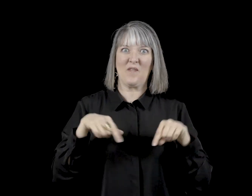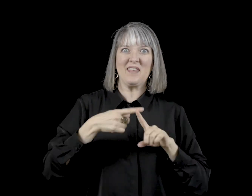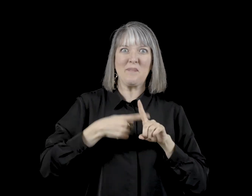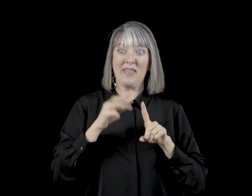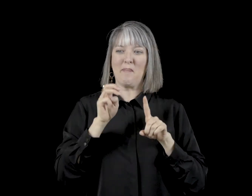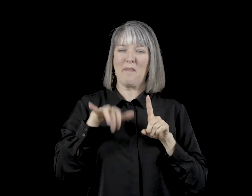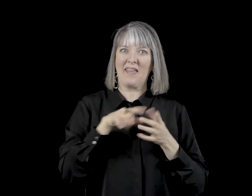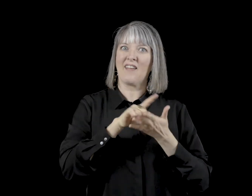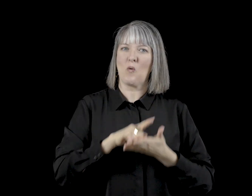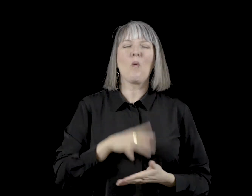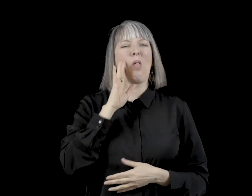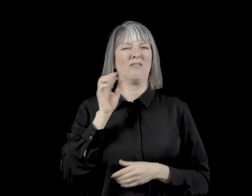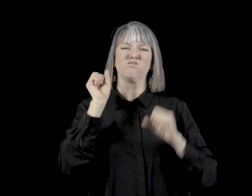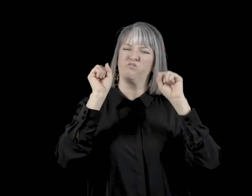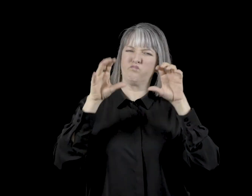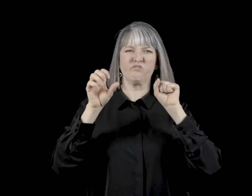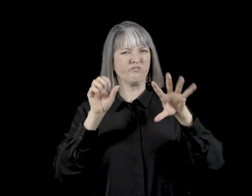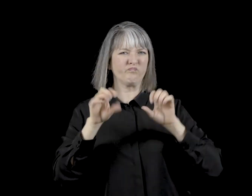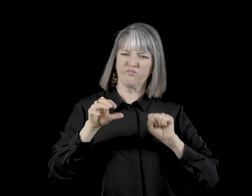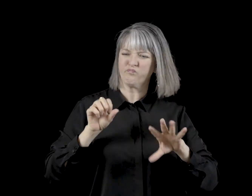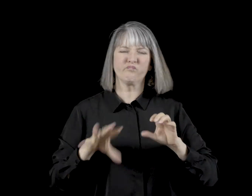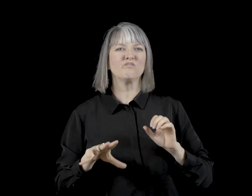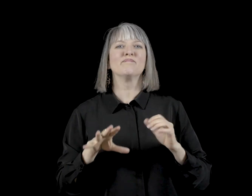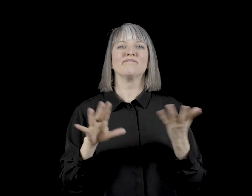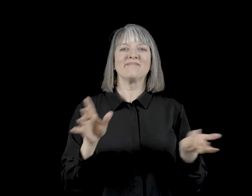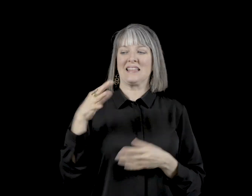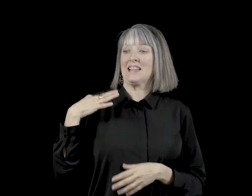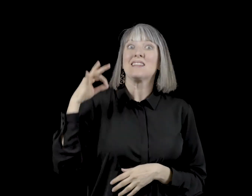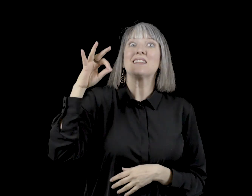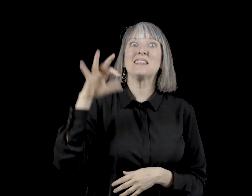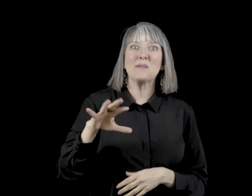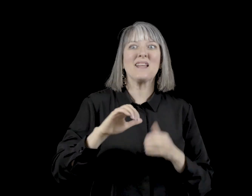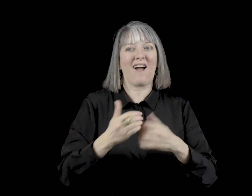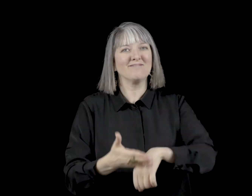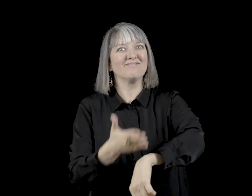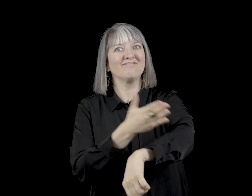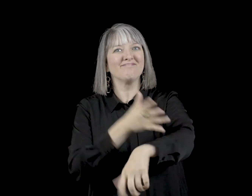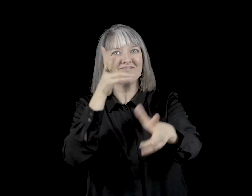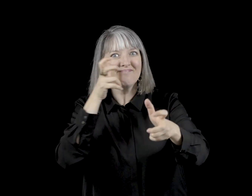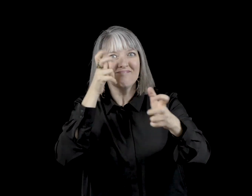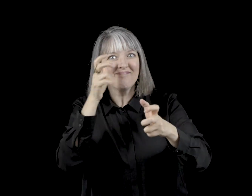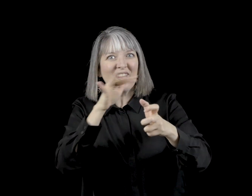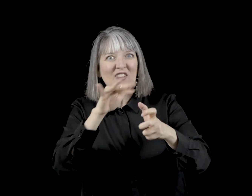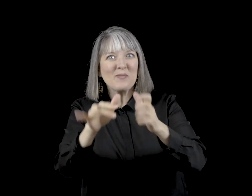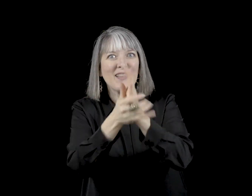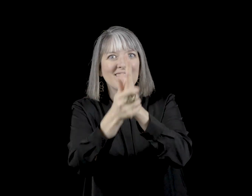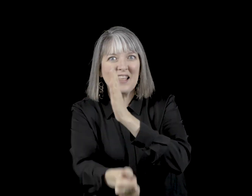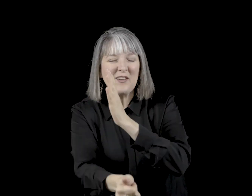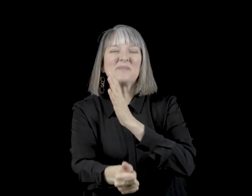For the month of May each week I will continue to post tips on how to improve your receptive skills.